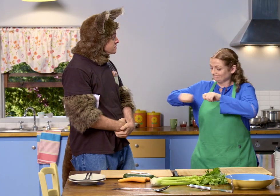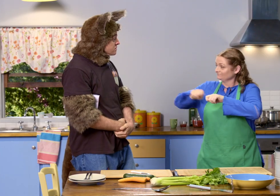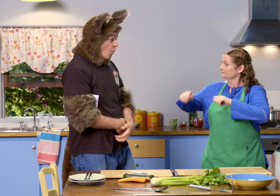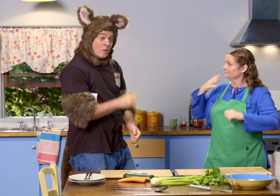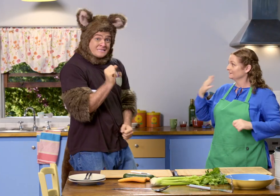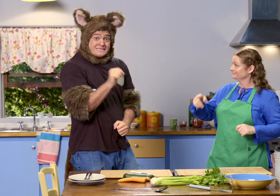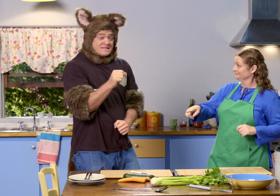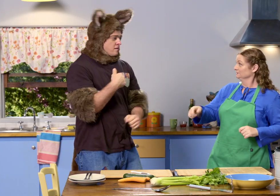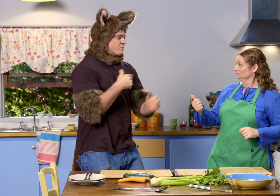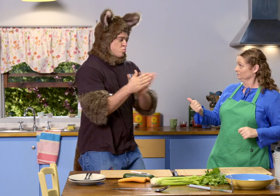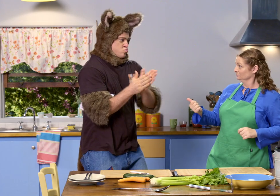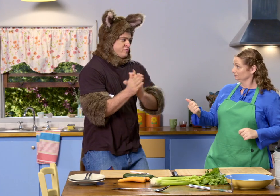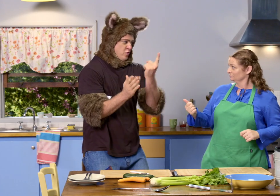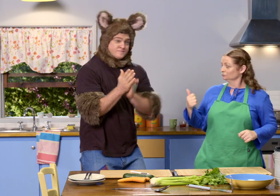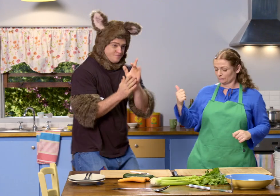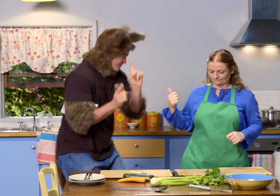Yeah, sure. Let me wash my hands.